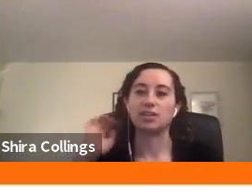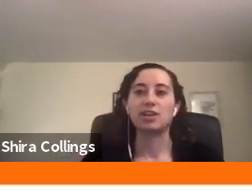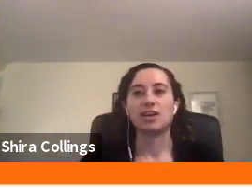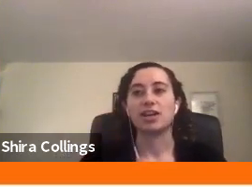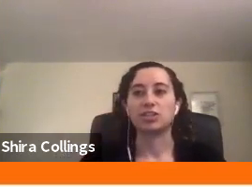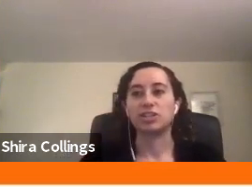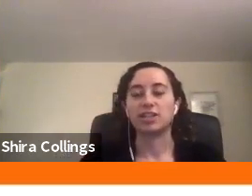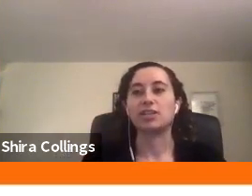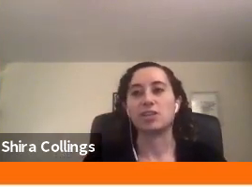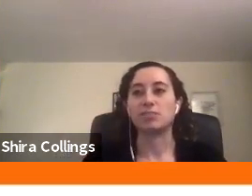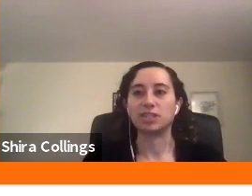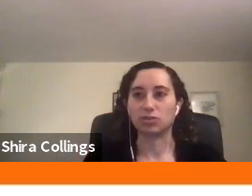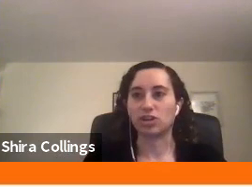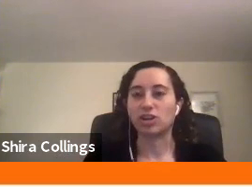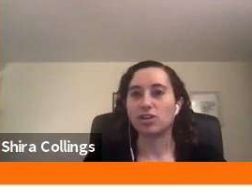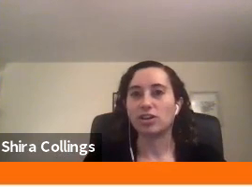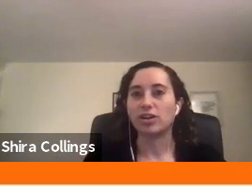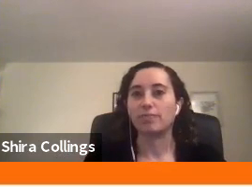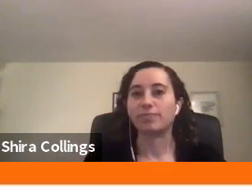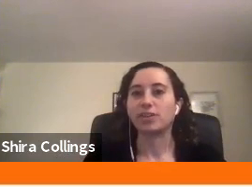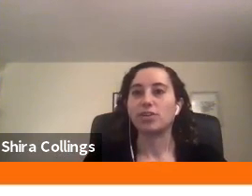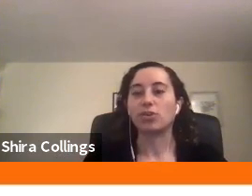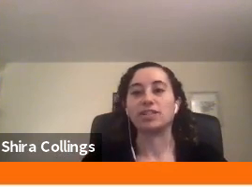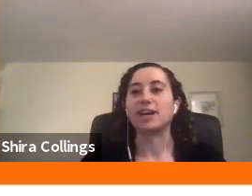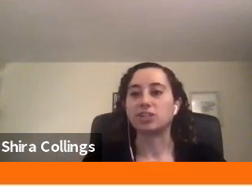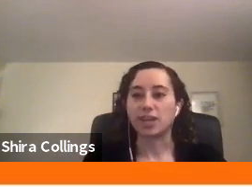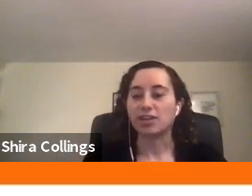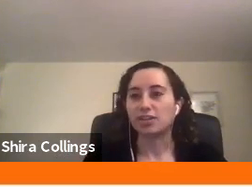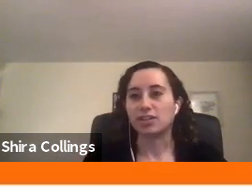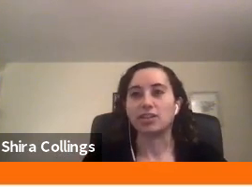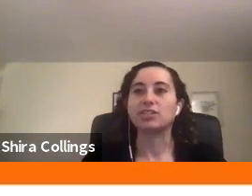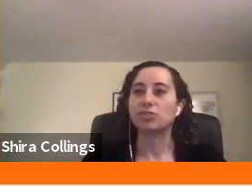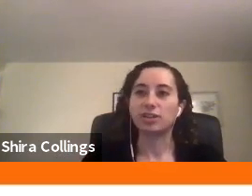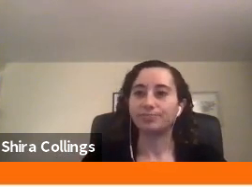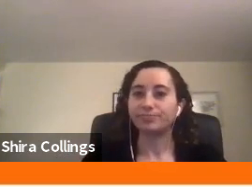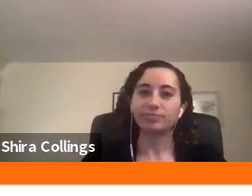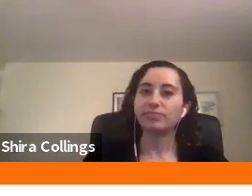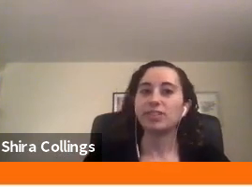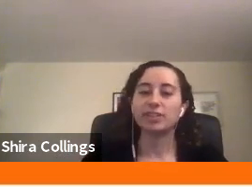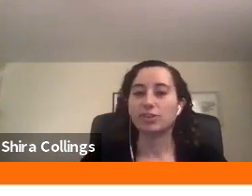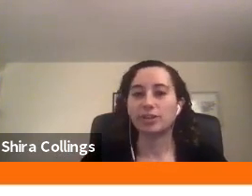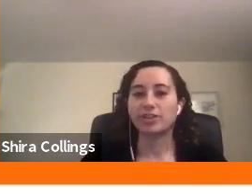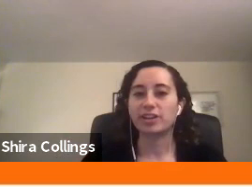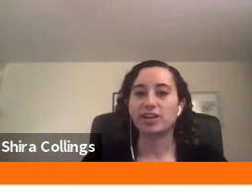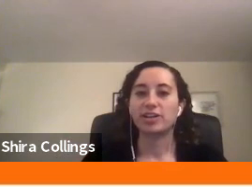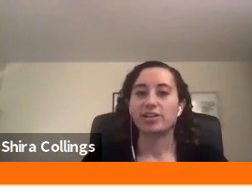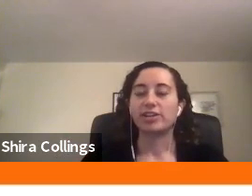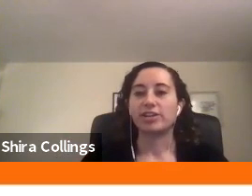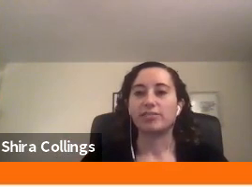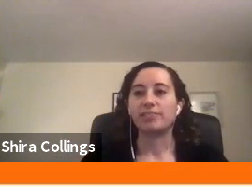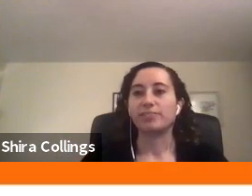And there is not really a discussion of overexercise, or compulsive exercise or ways that exercise can become disordered. Or